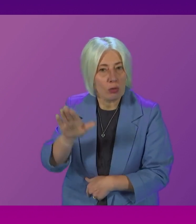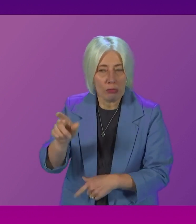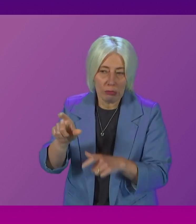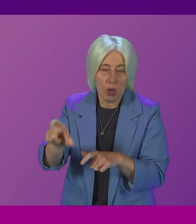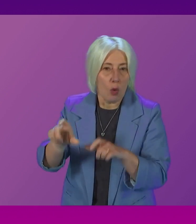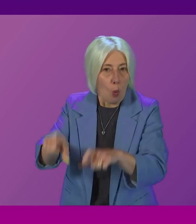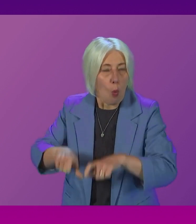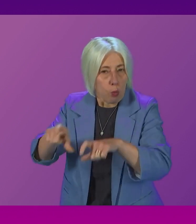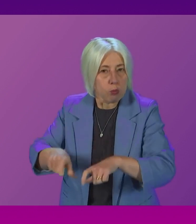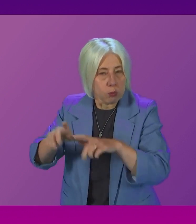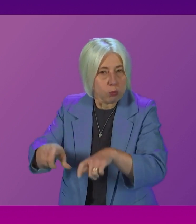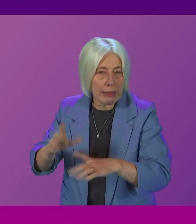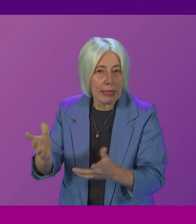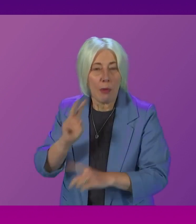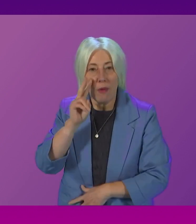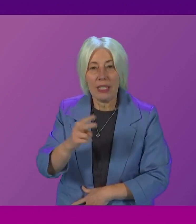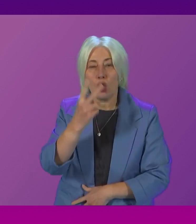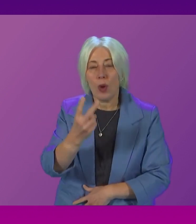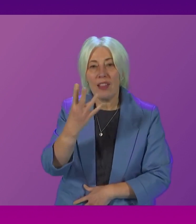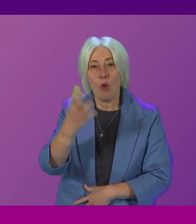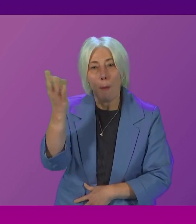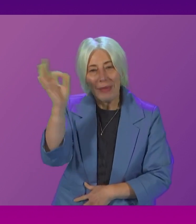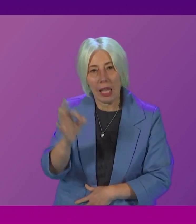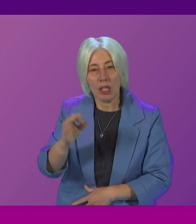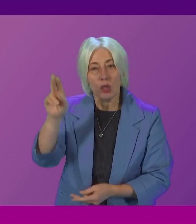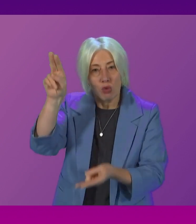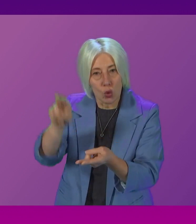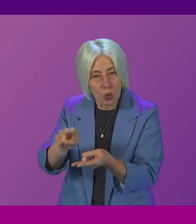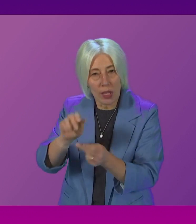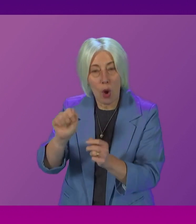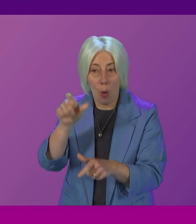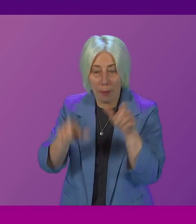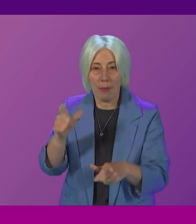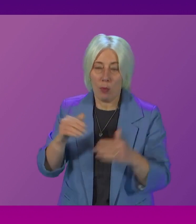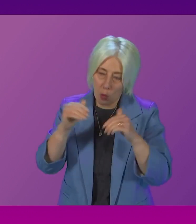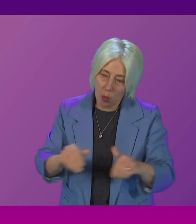but we have already seen a 24 per cent reduction in the longest waits for in-patient treatment.